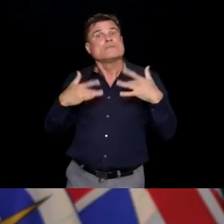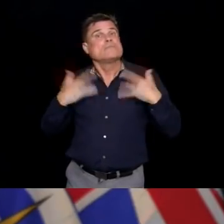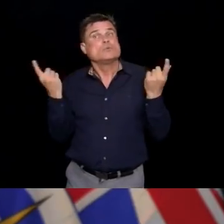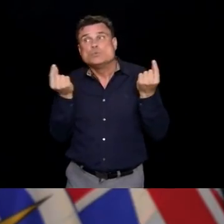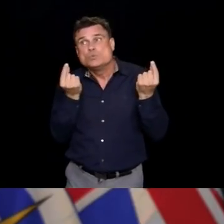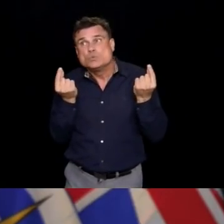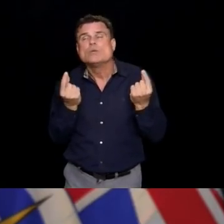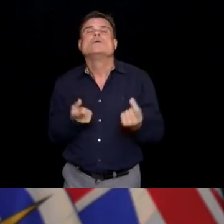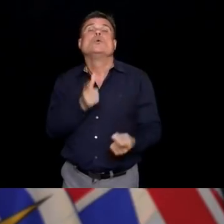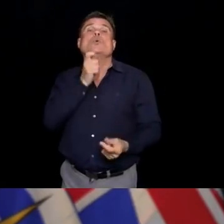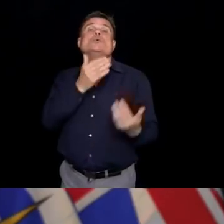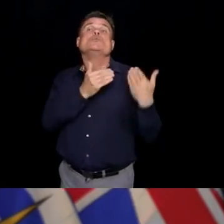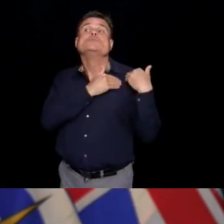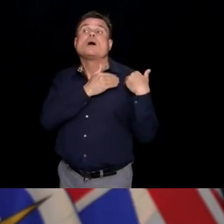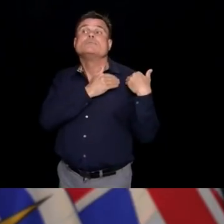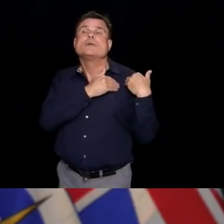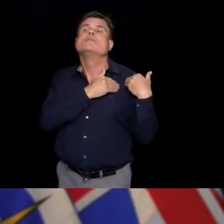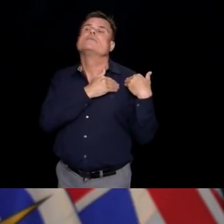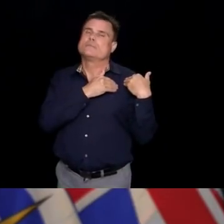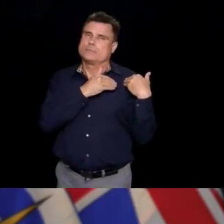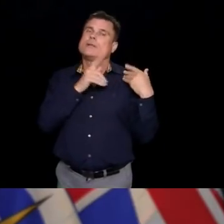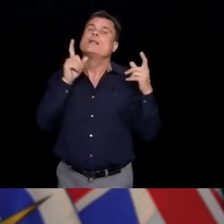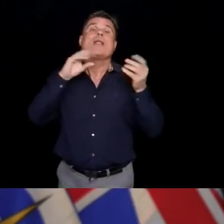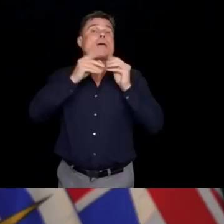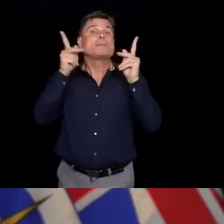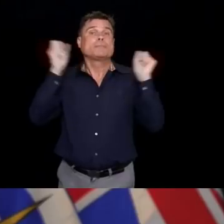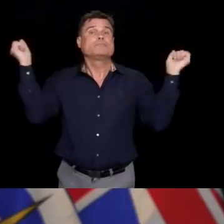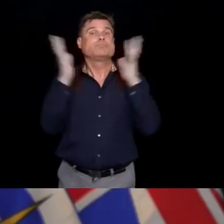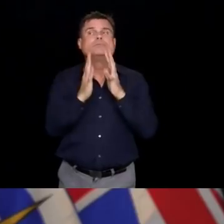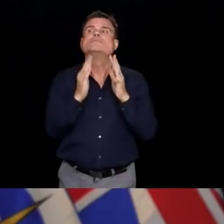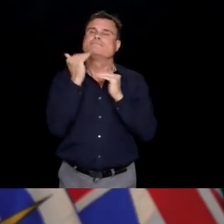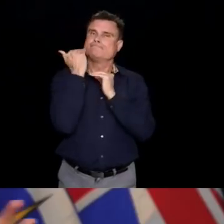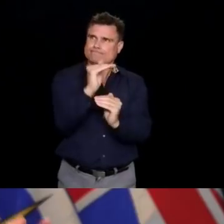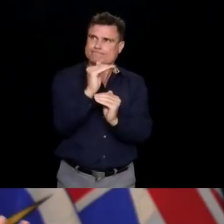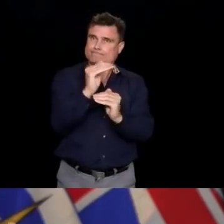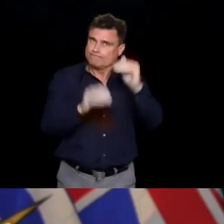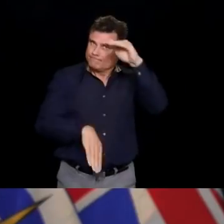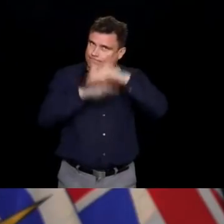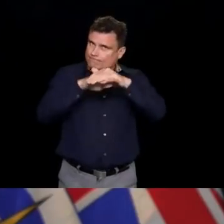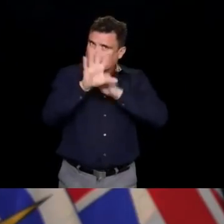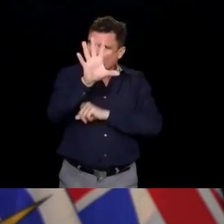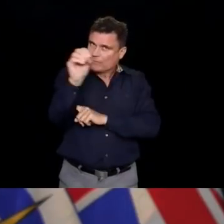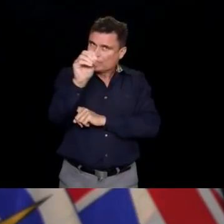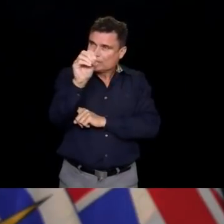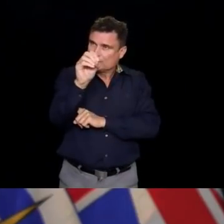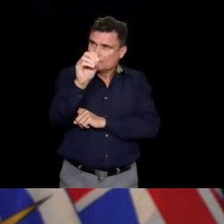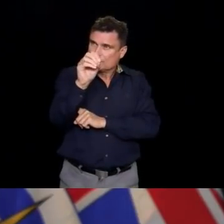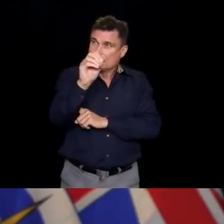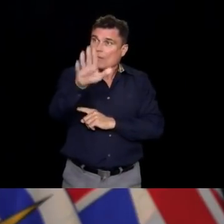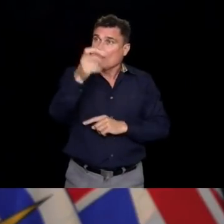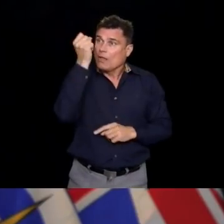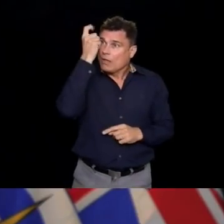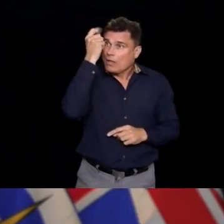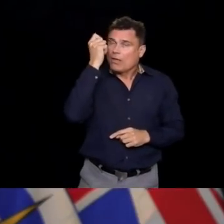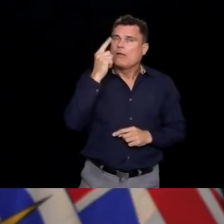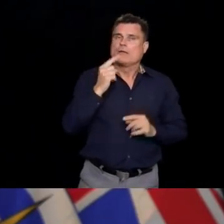somebody's house, if you're hosting an event, you have an obligation to keep your gathering small. We know the maximum is 50 and that's with social